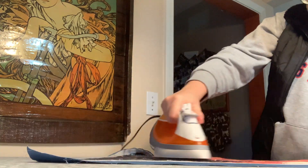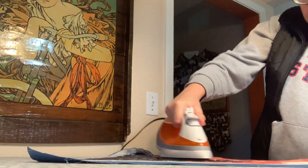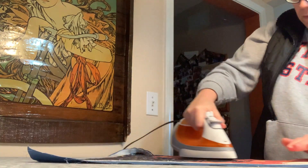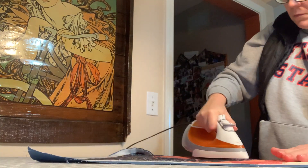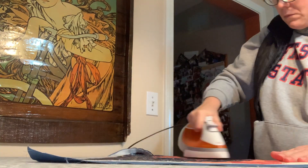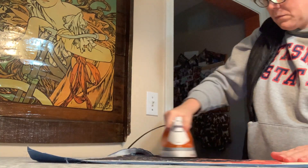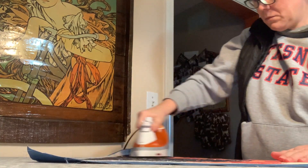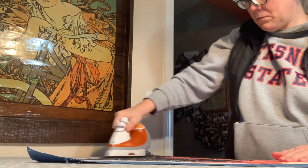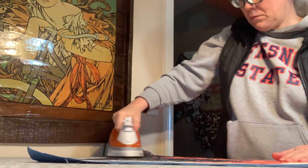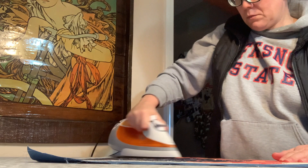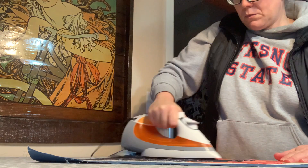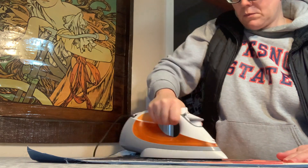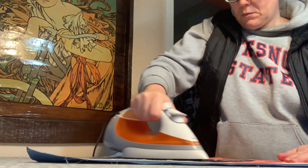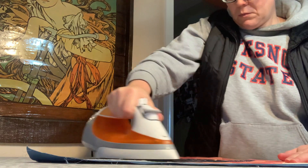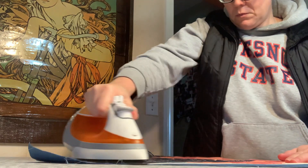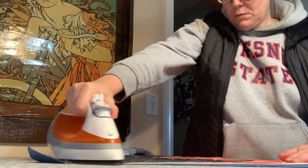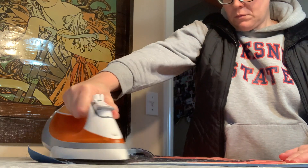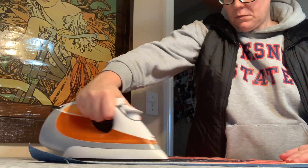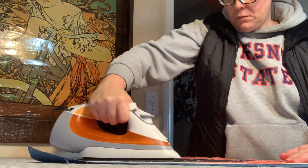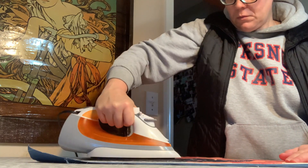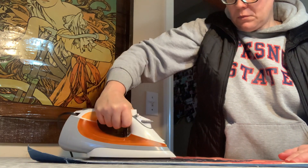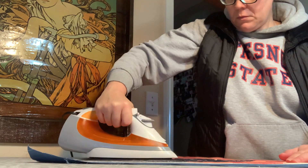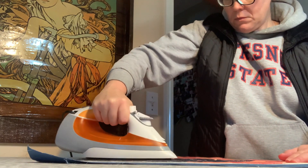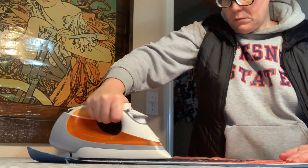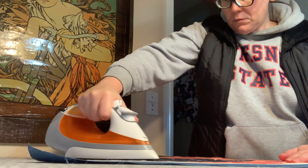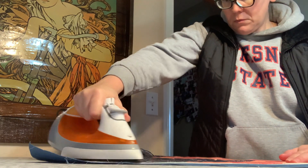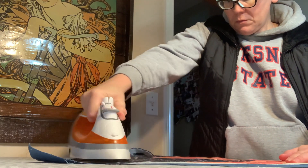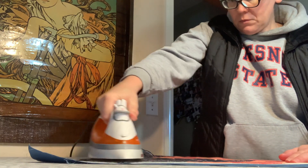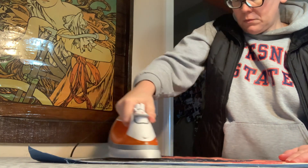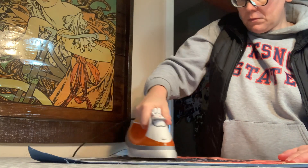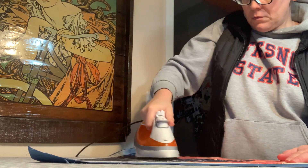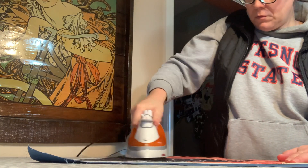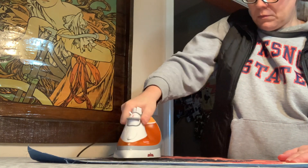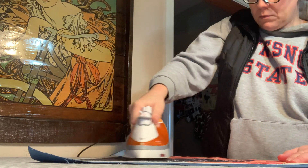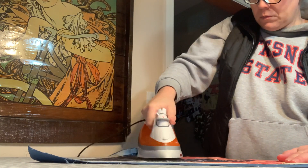and now I'm just going to iron it and see, uh, if it makes a big difference.